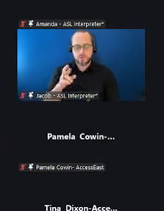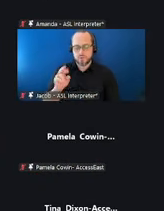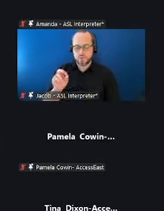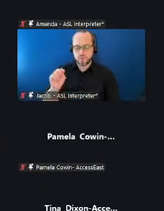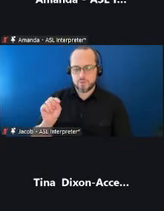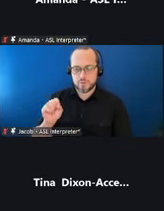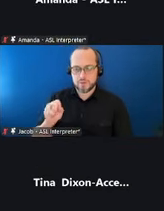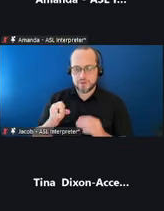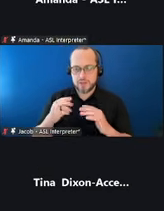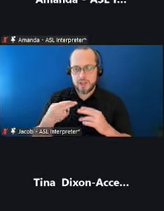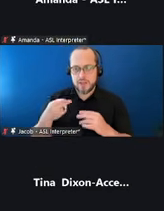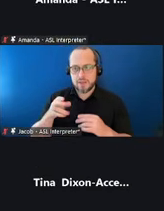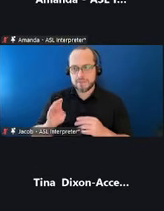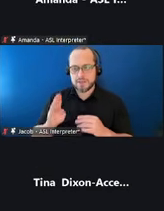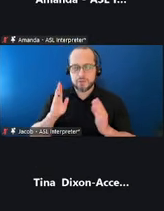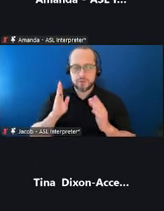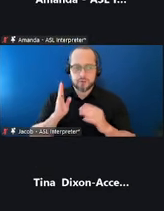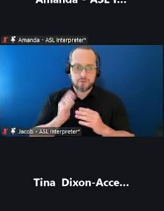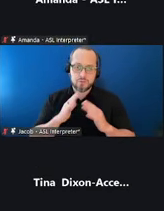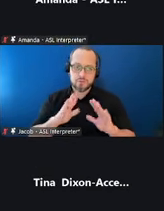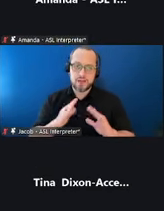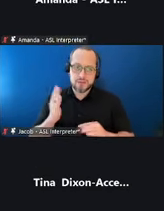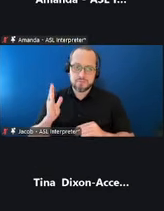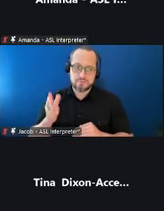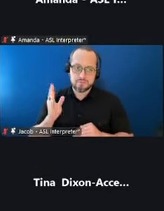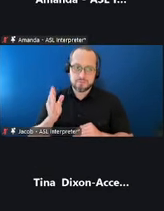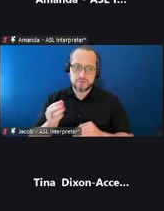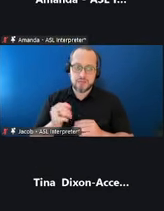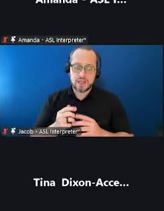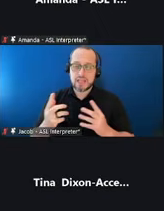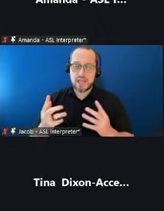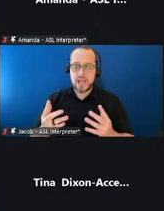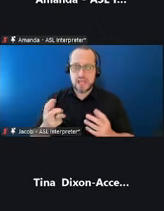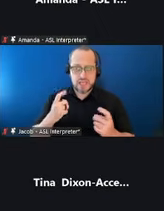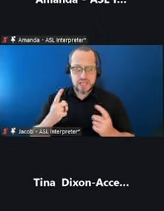these were great presentations. I know we have a lot of questions, so I want to get to those